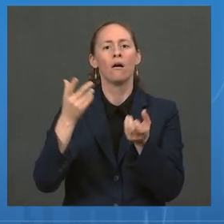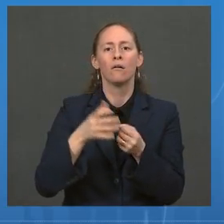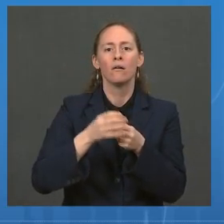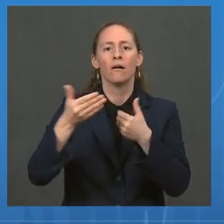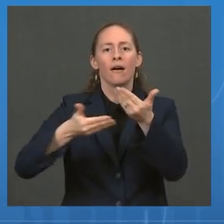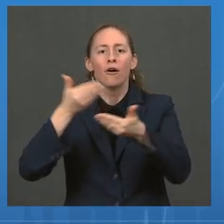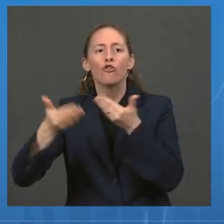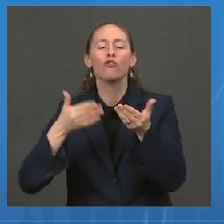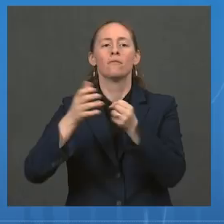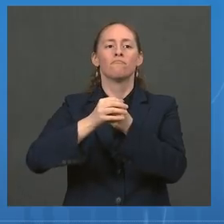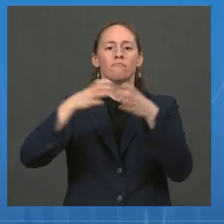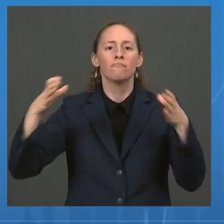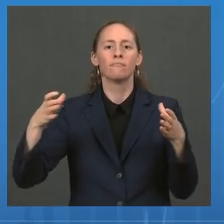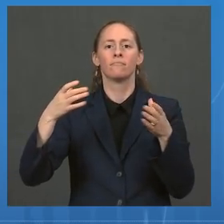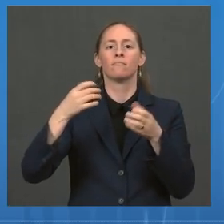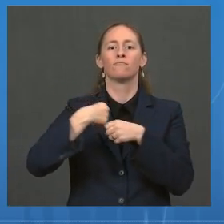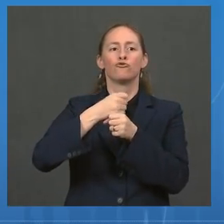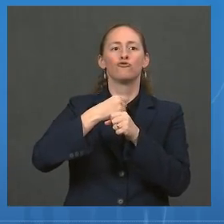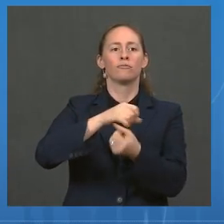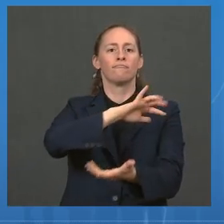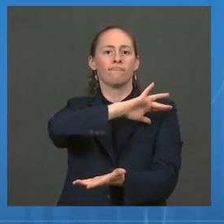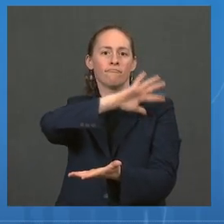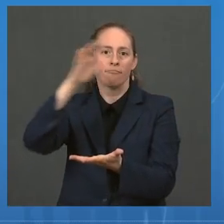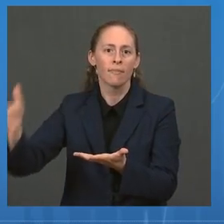to procure an additional 180 million rapid tests